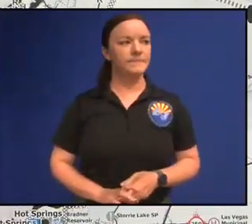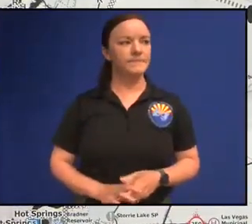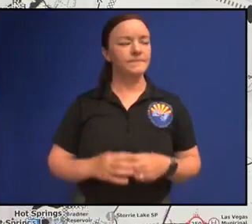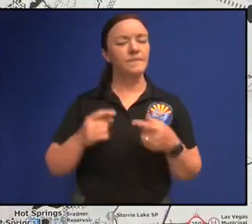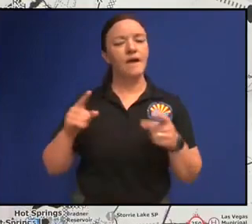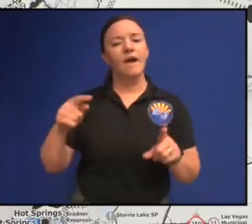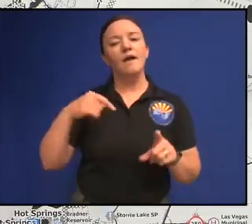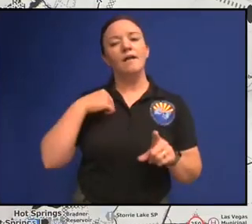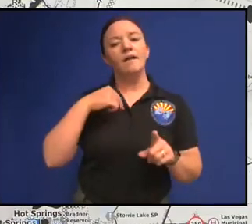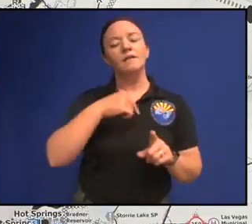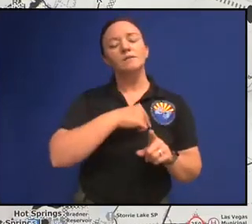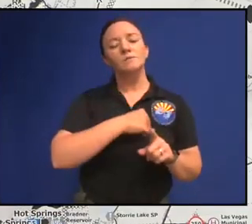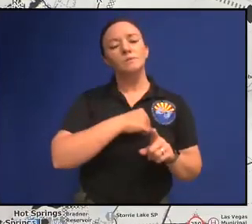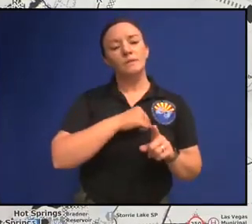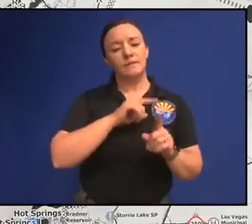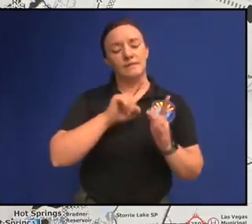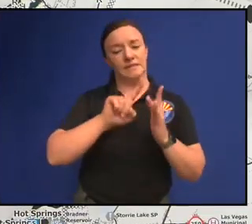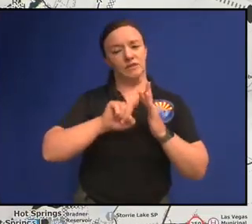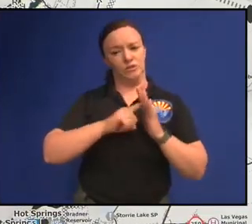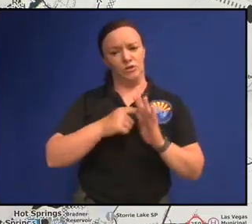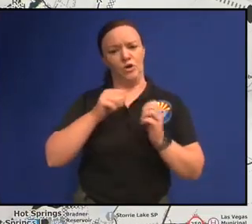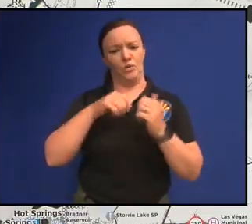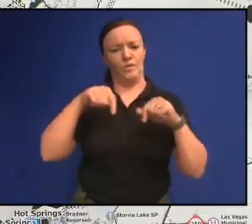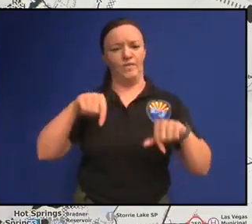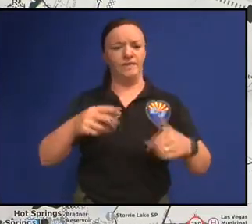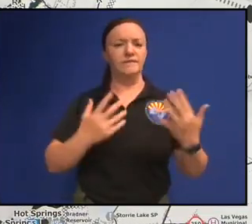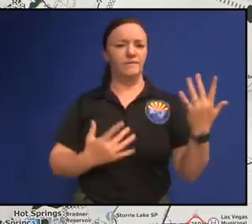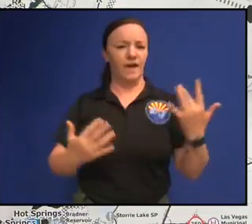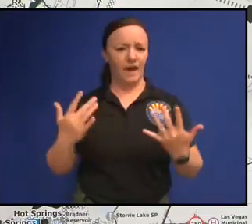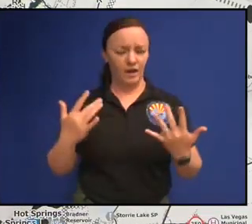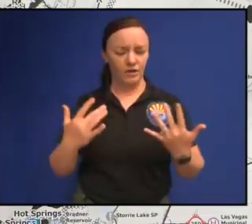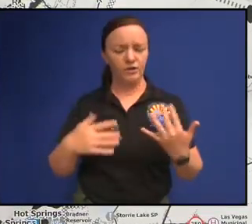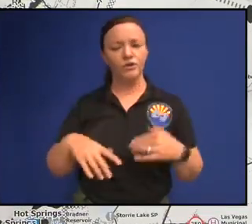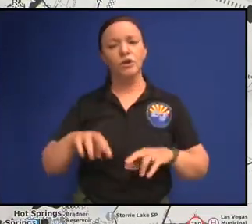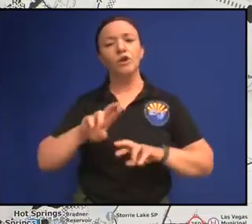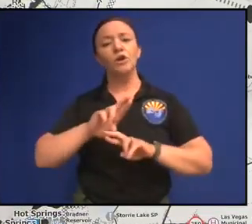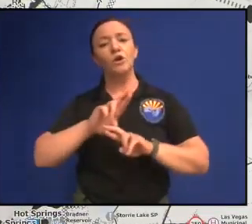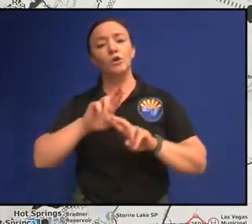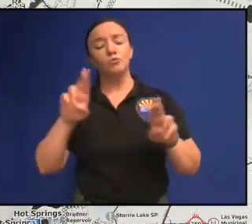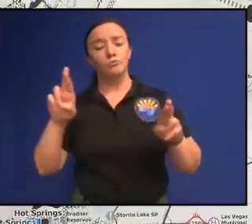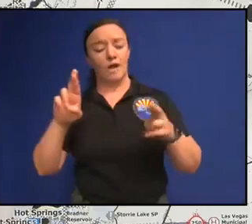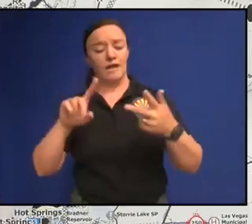WITH THE READY, SET, GO PROGRAM I WANT YOU TO KIND OF